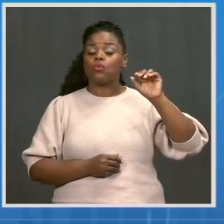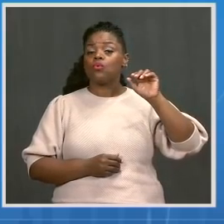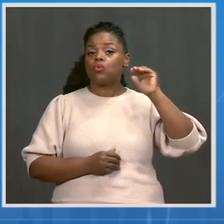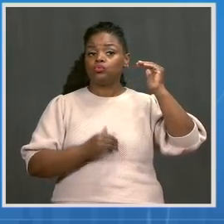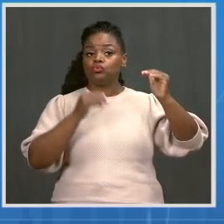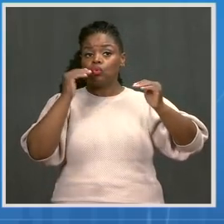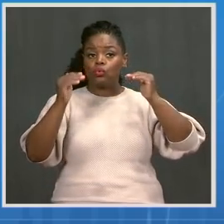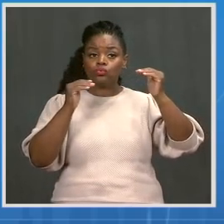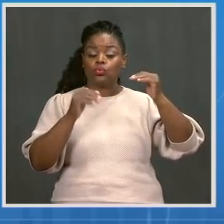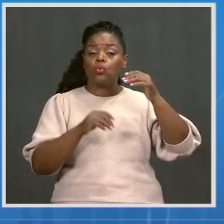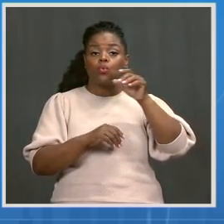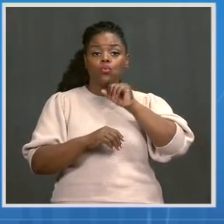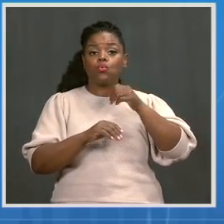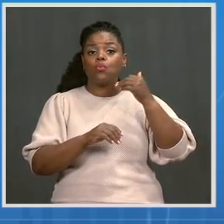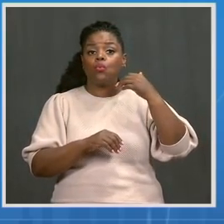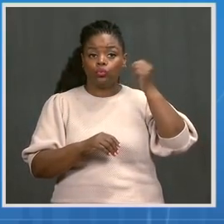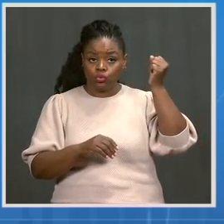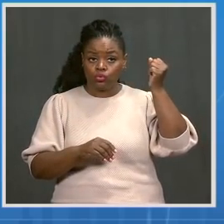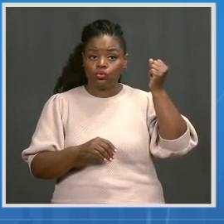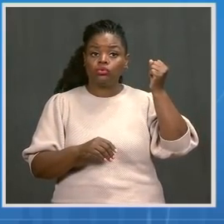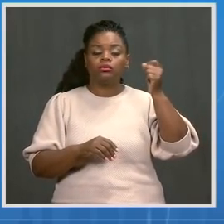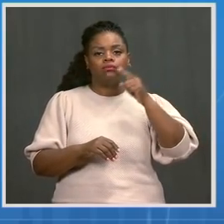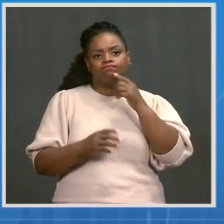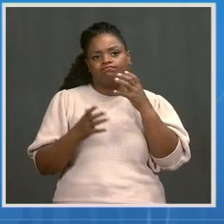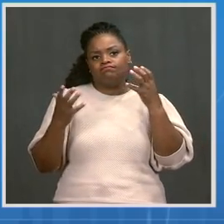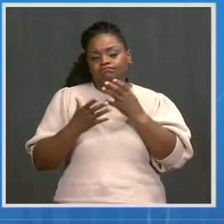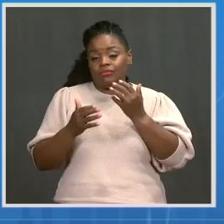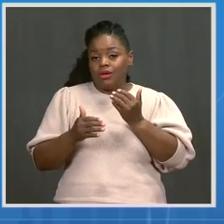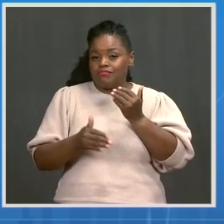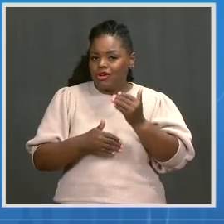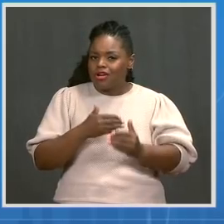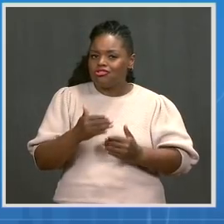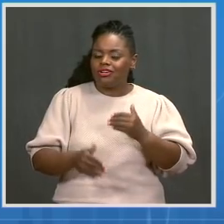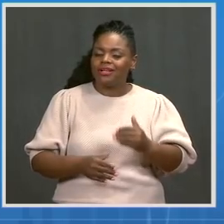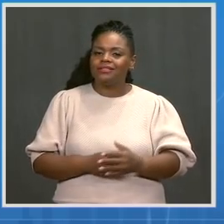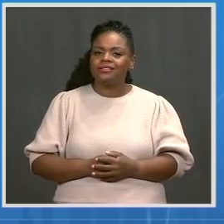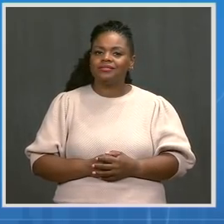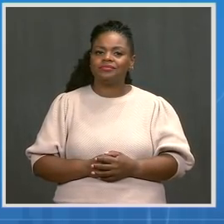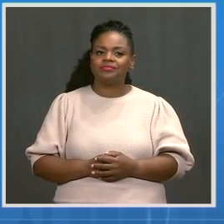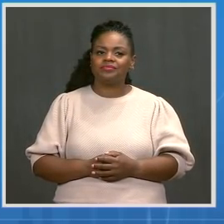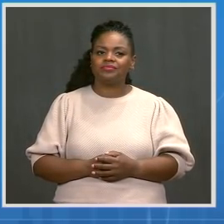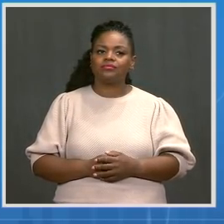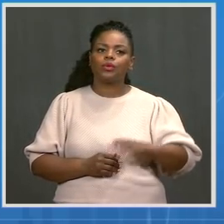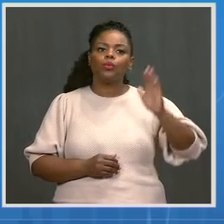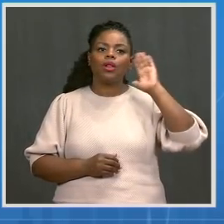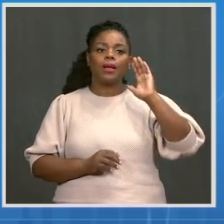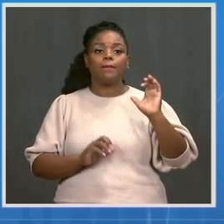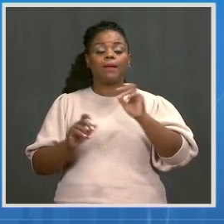This is amazing progress and has our country returning to normal much sooner than anyone could have predicted.